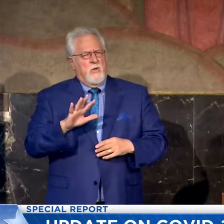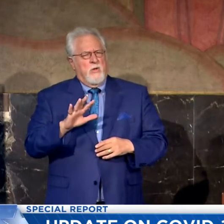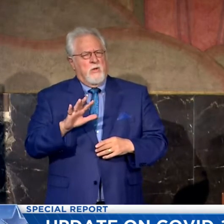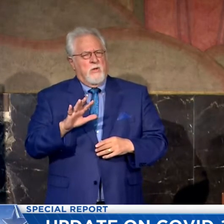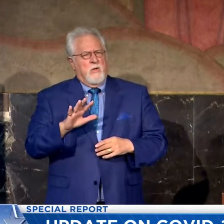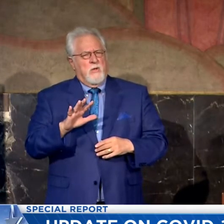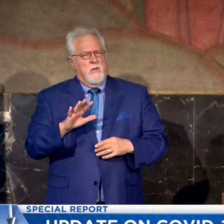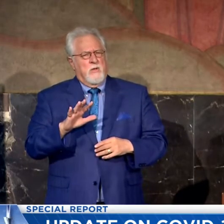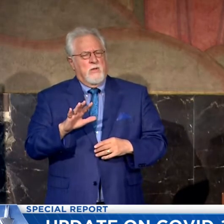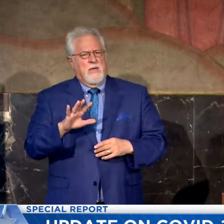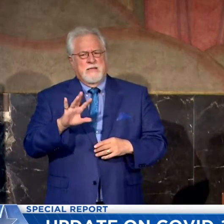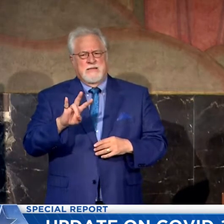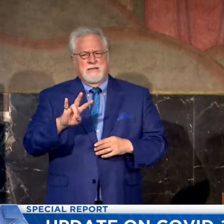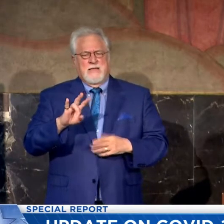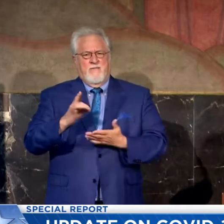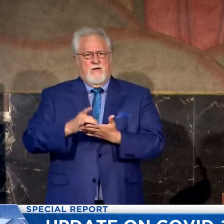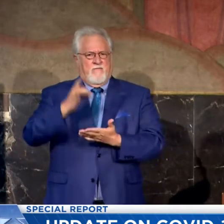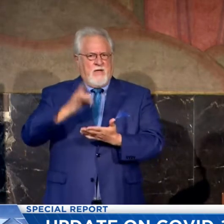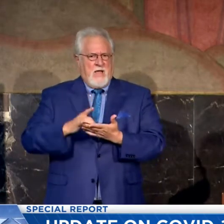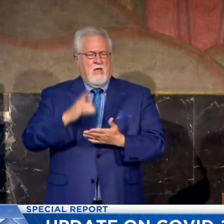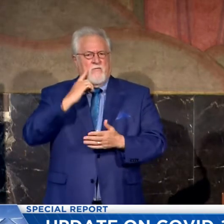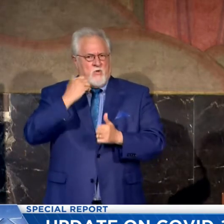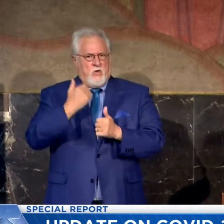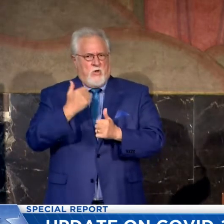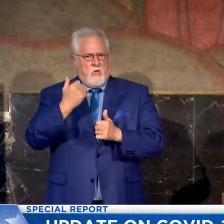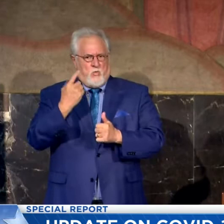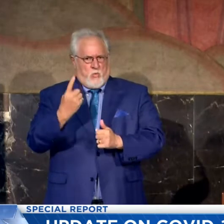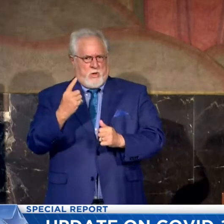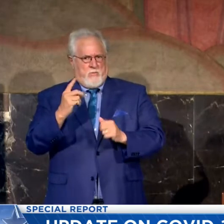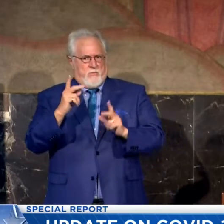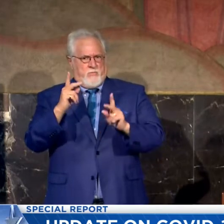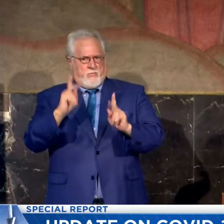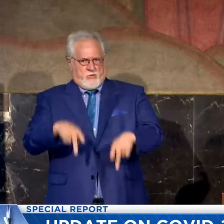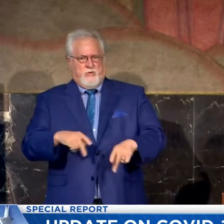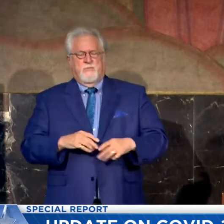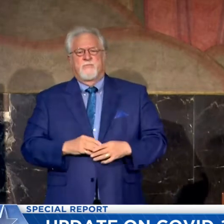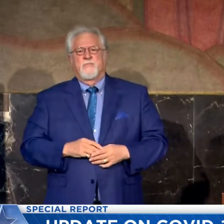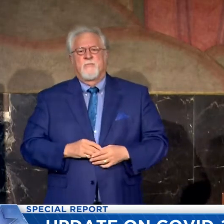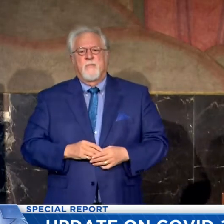REGIMENS FOR COVID-19 PATIENTS WITH REMDESIVIR AND ONE IS BASICALLY AFIVE DAY TREATMENT AND THE OTHER IS A 10 DAY TREATMENT .